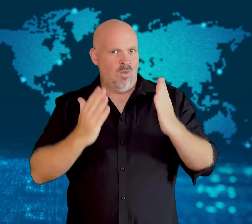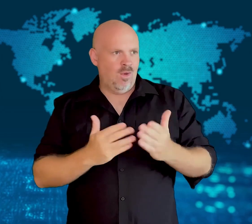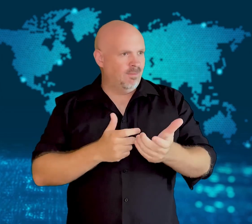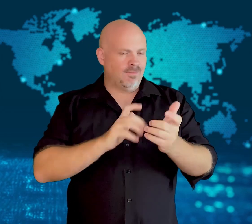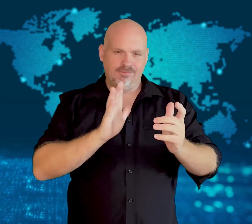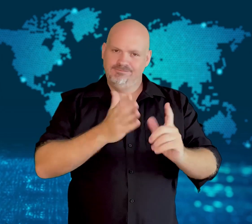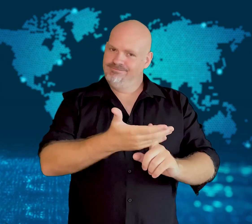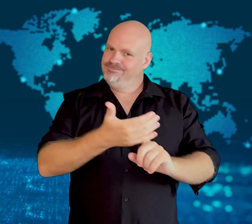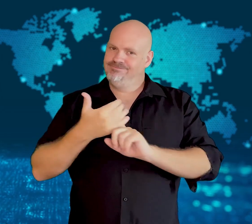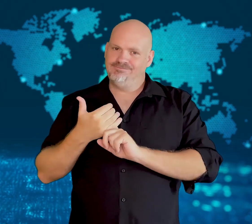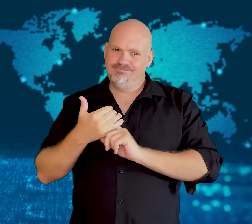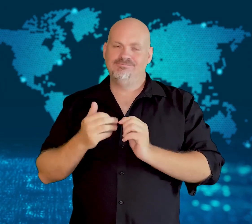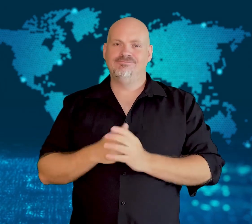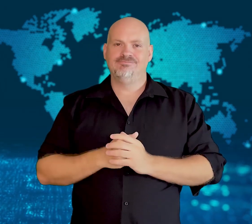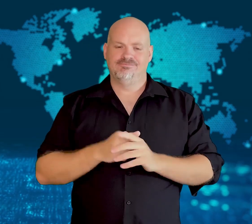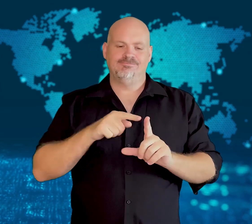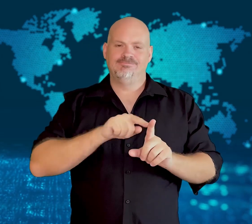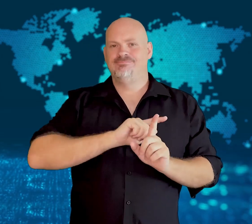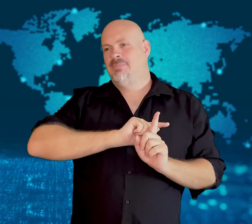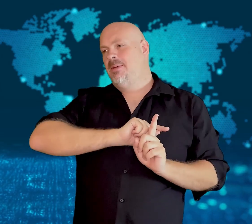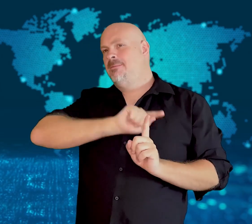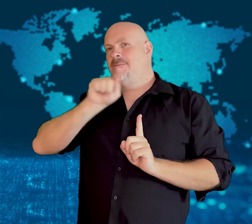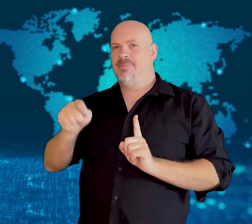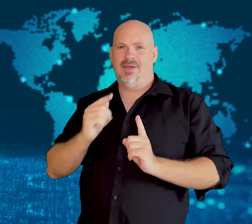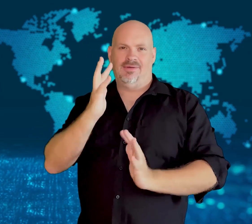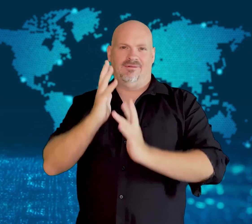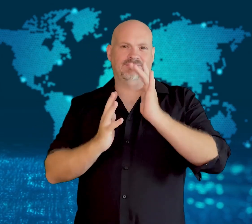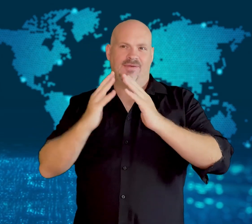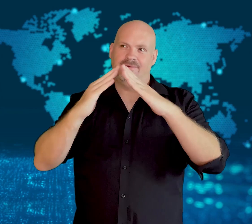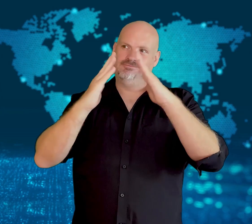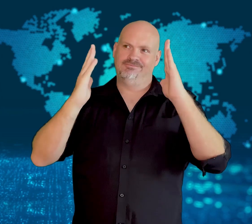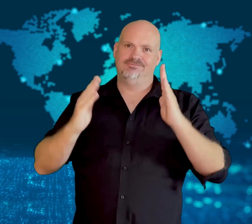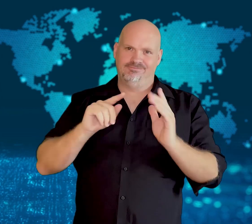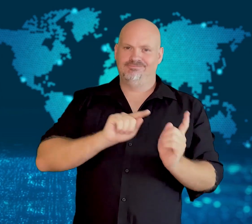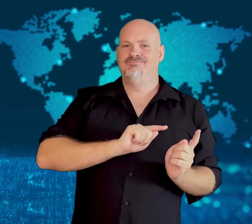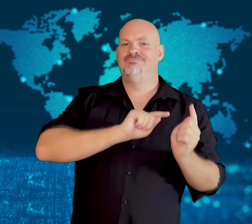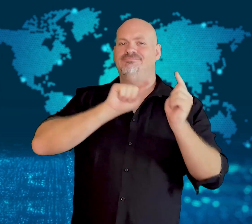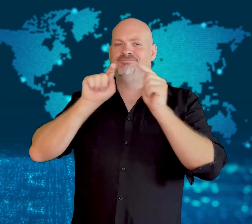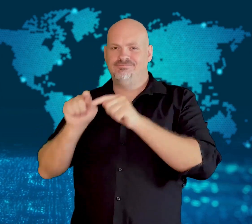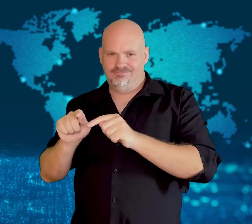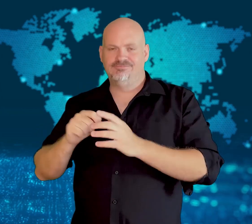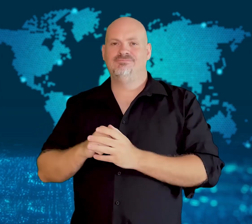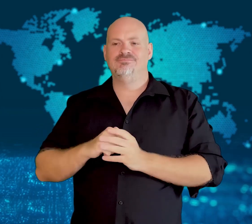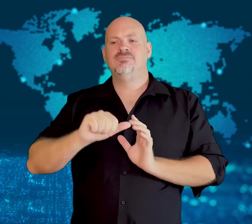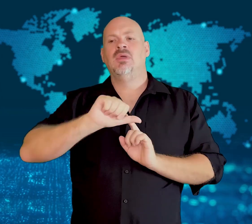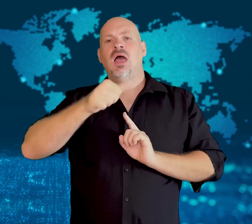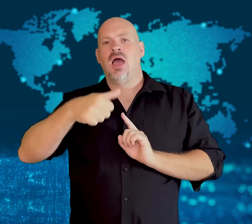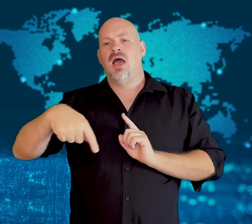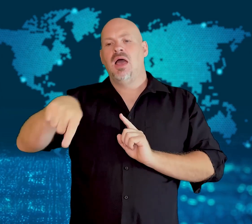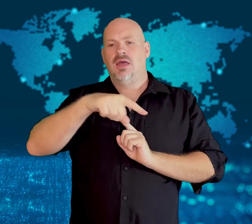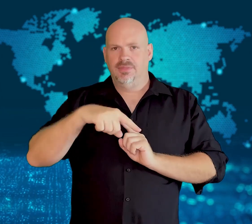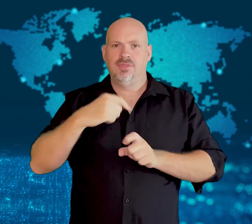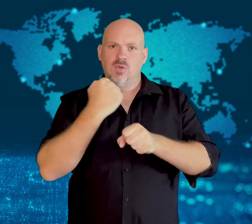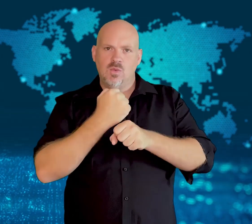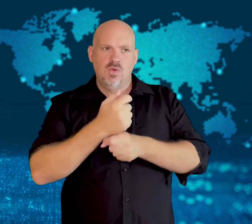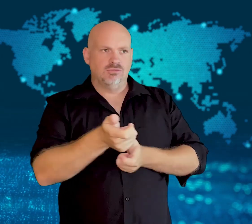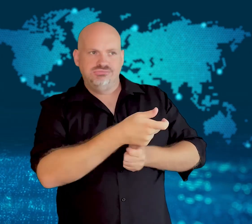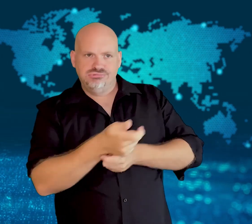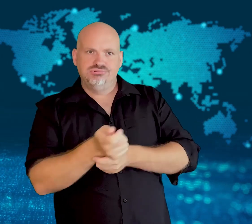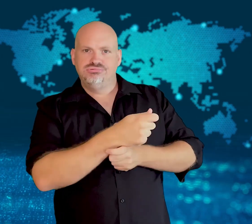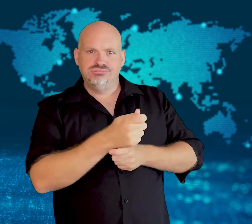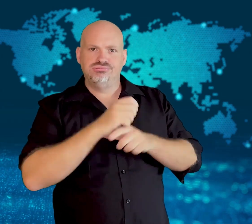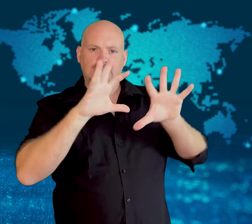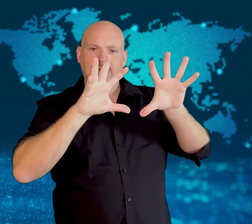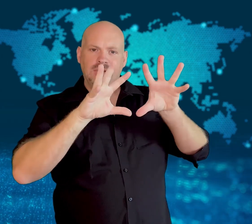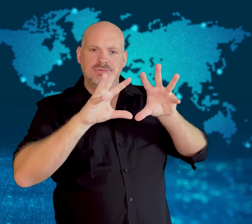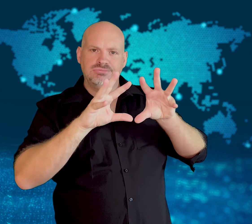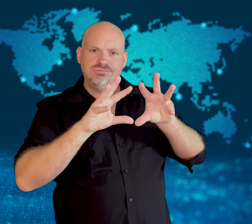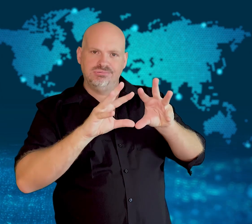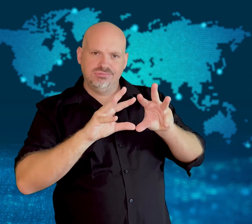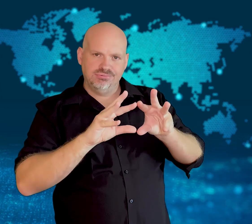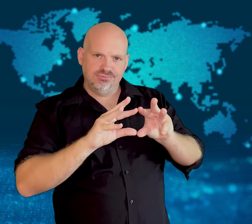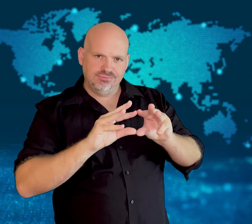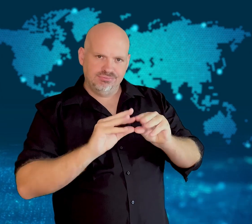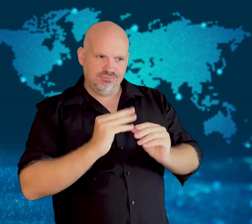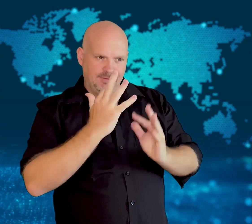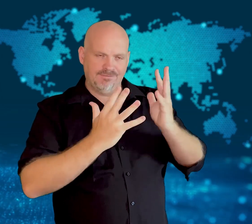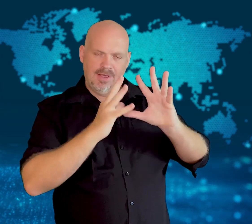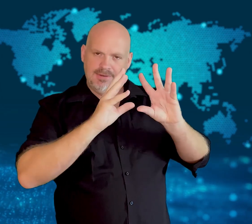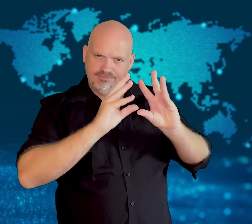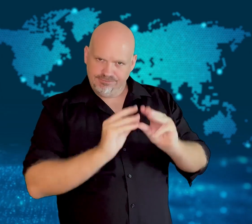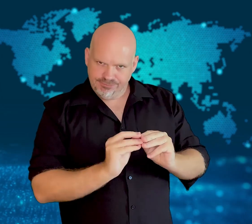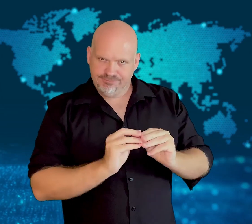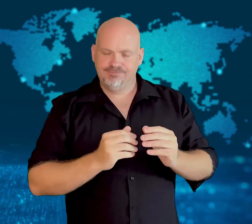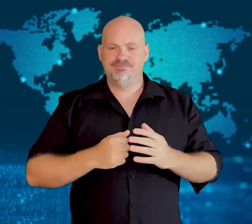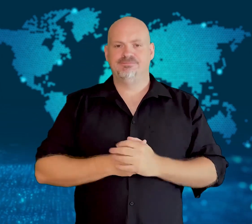They sent him back to the firehouse while other firefighters put out the blaze.